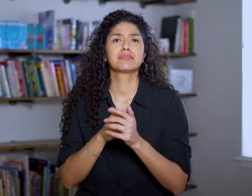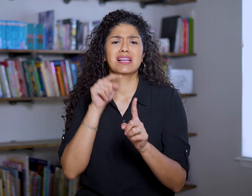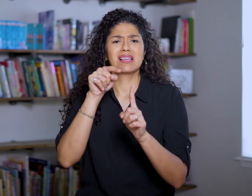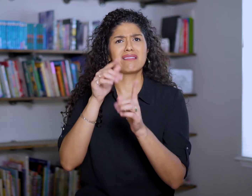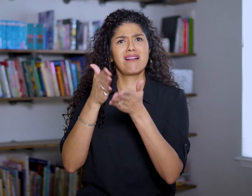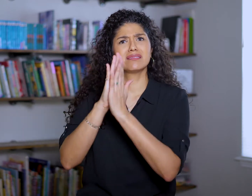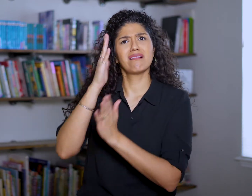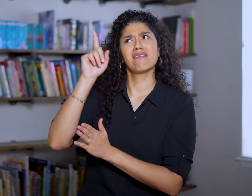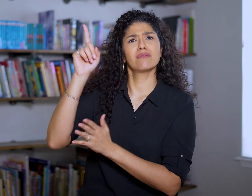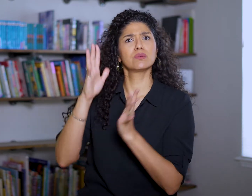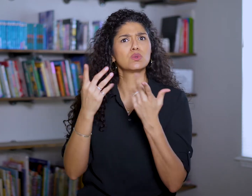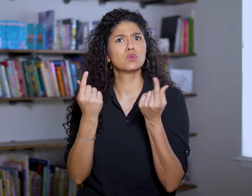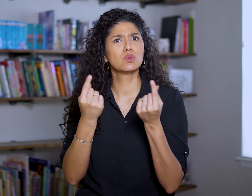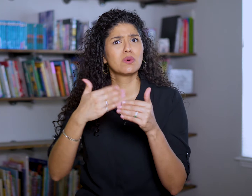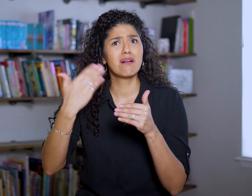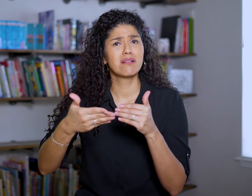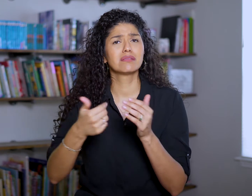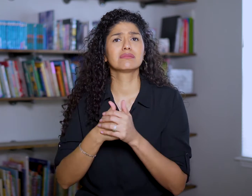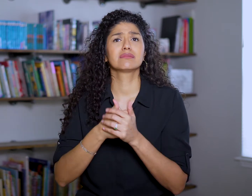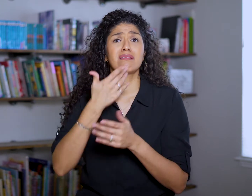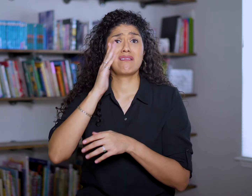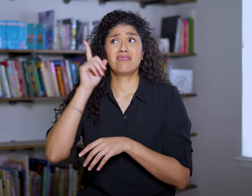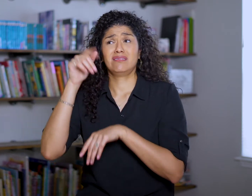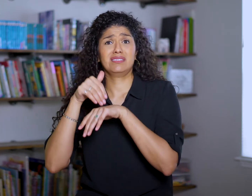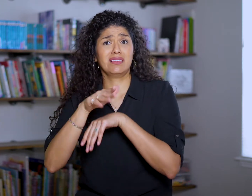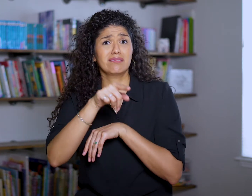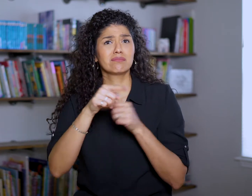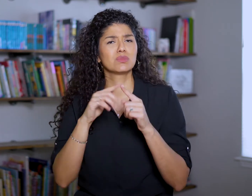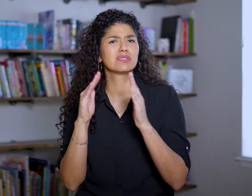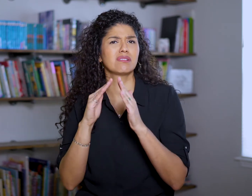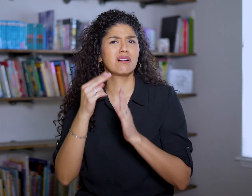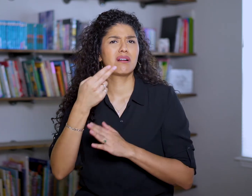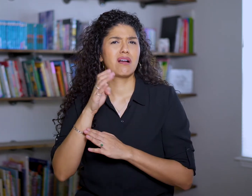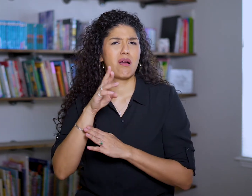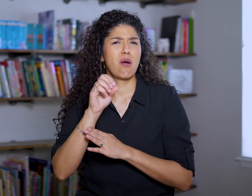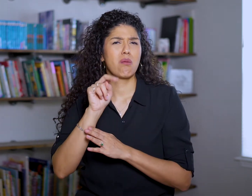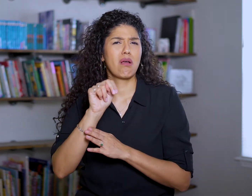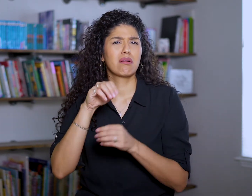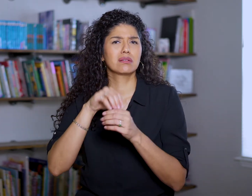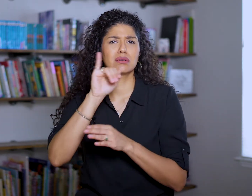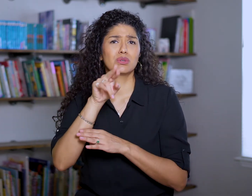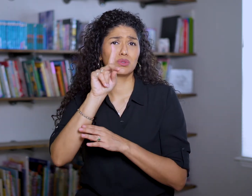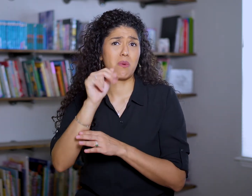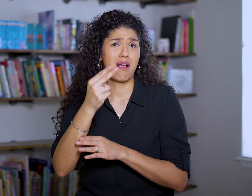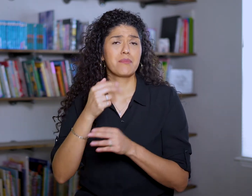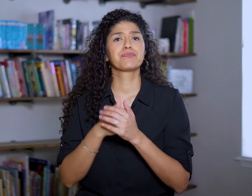David asks God what to do next, and God sends him to Hebron in Judah.